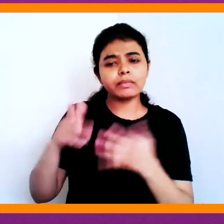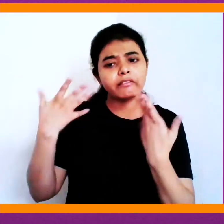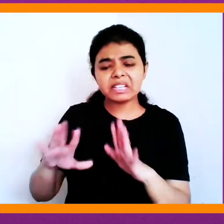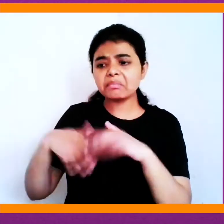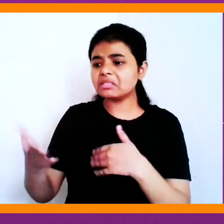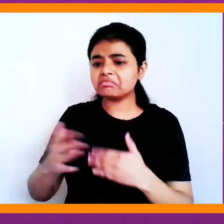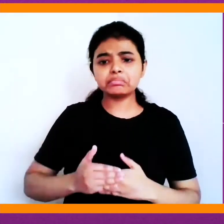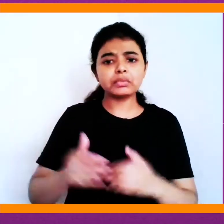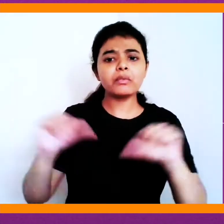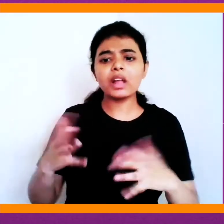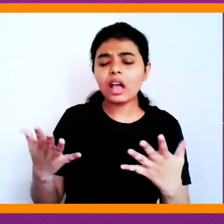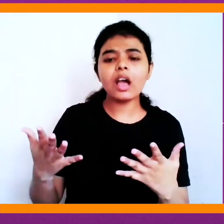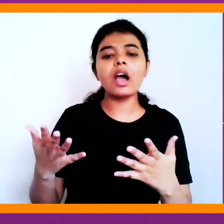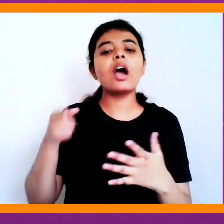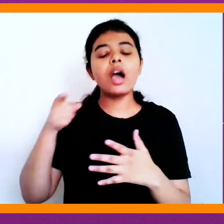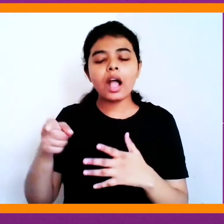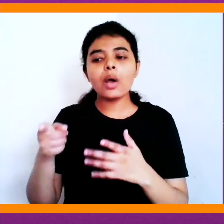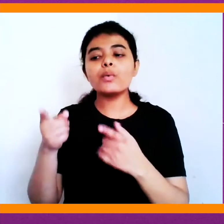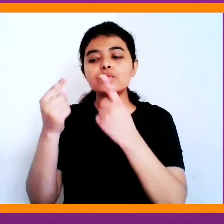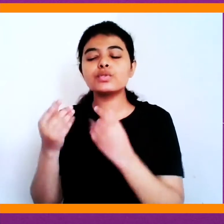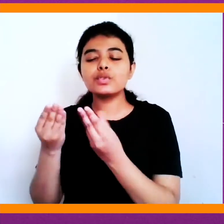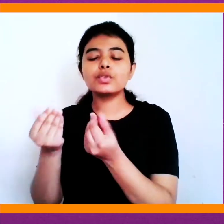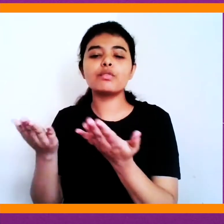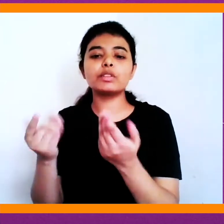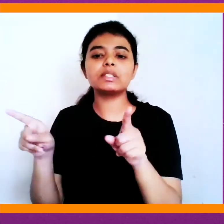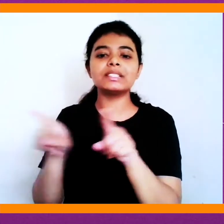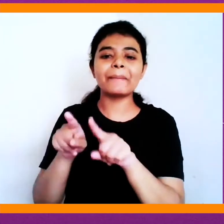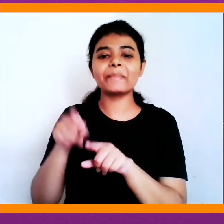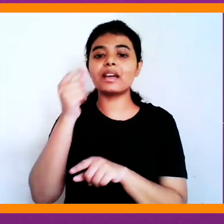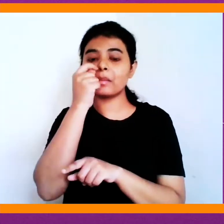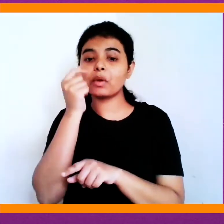and there's nothing wrong with you if it takes one year to become pregnant very often young people